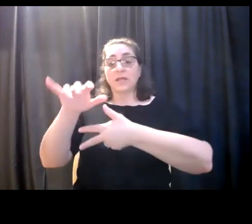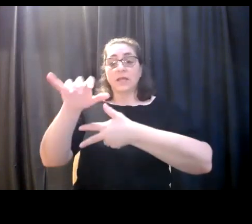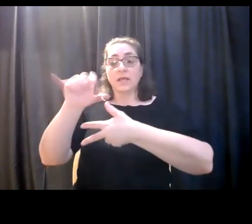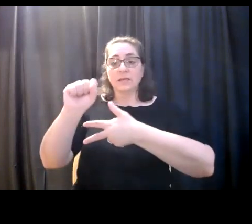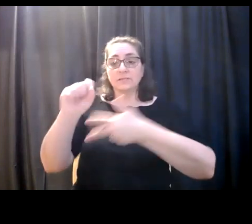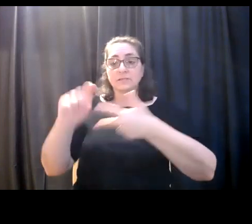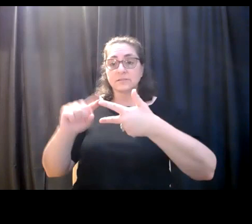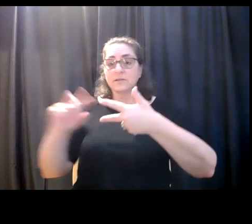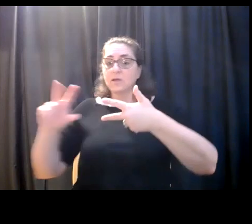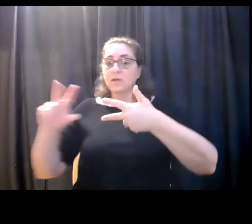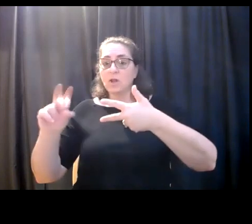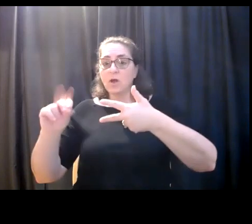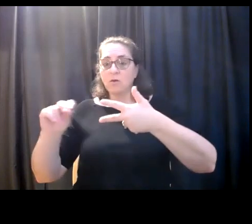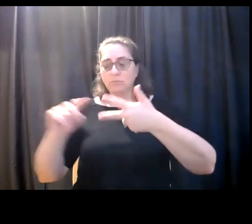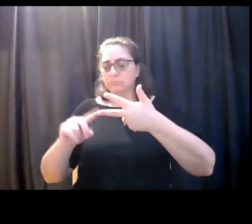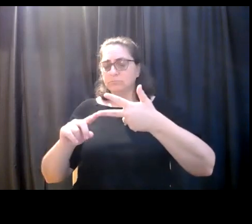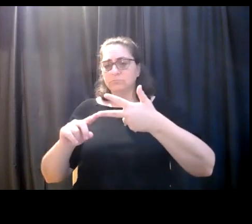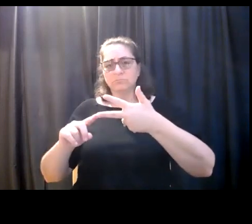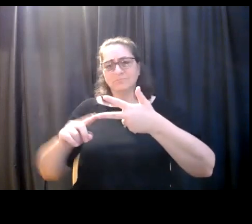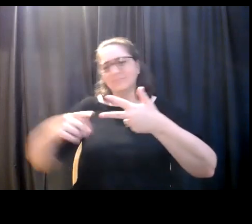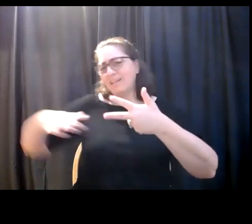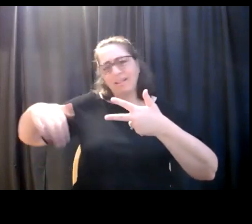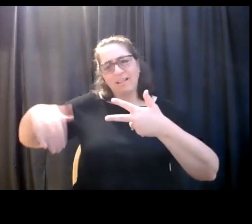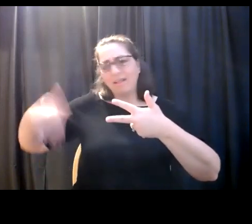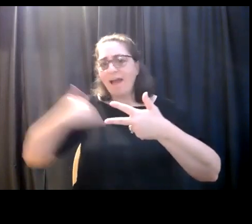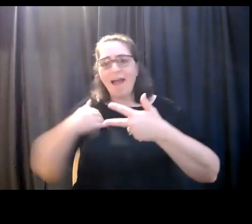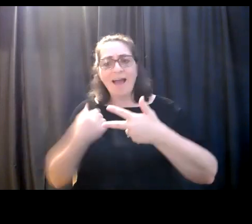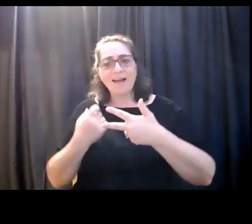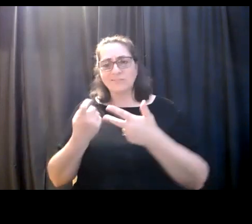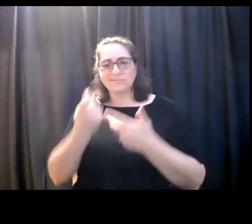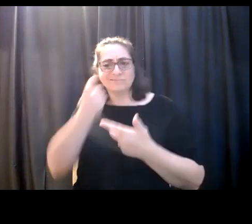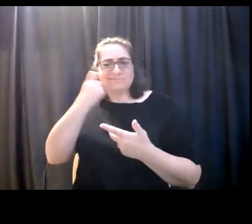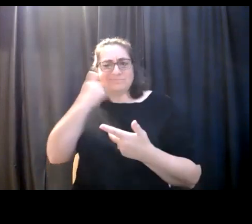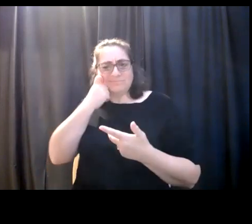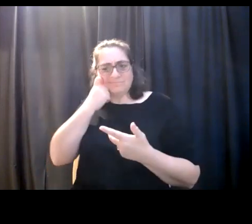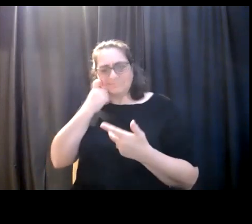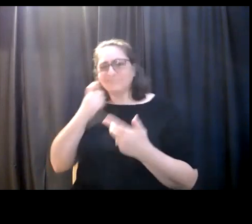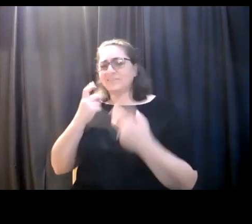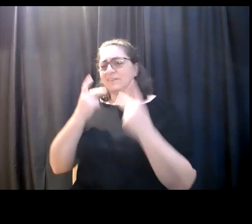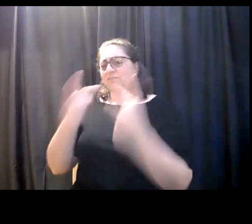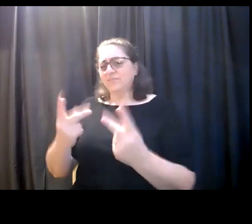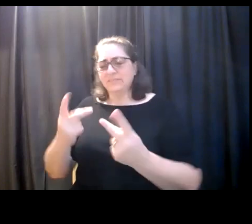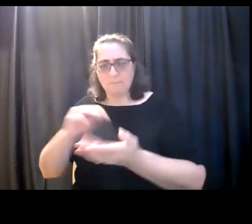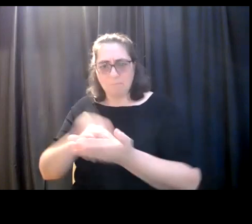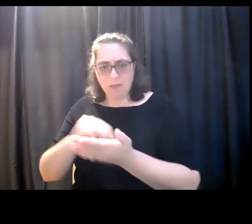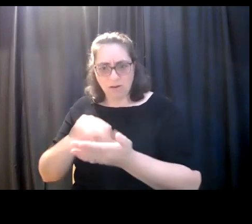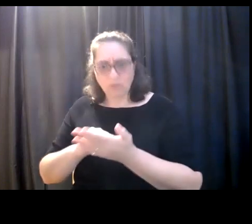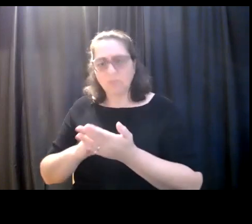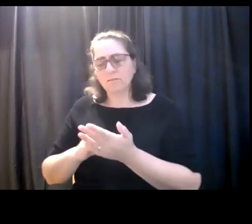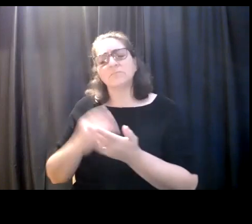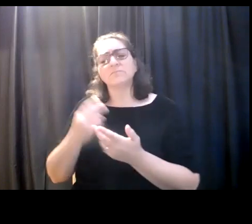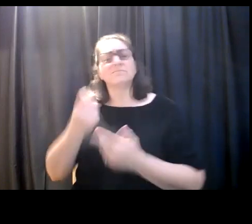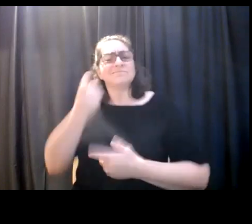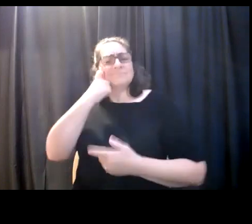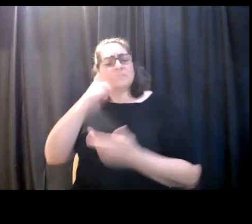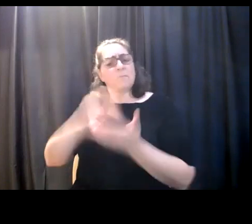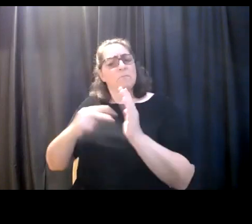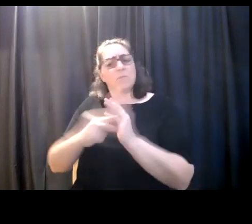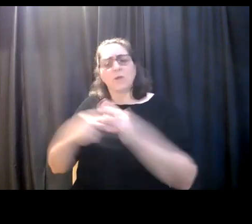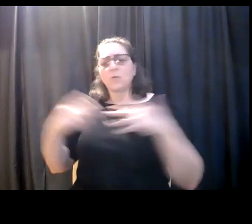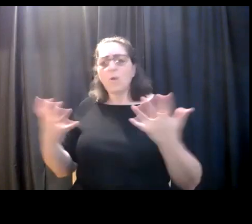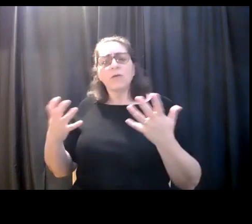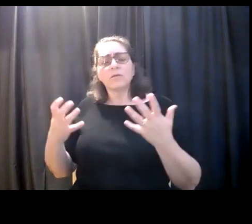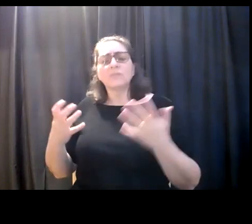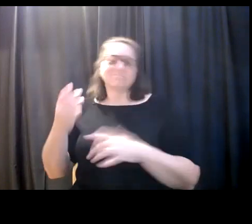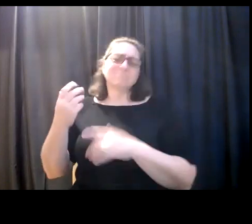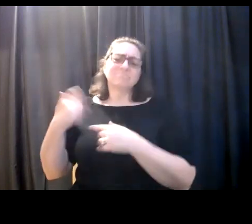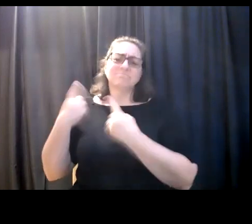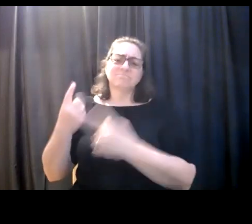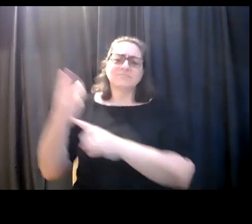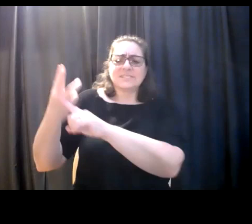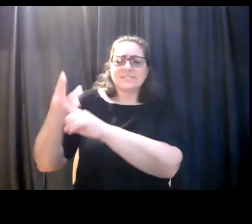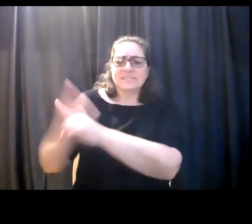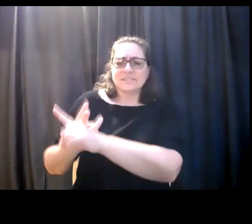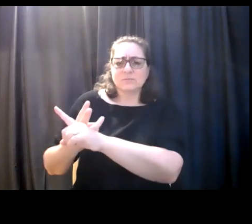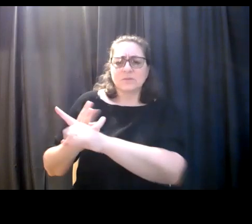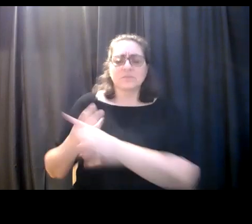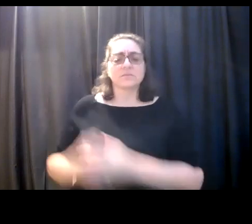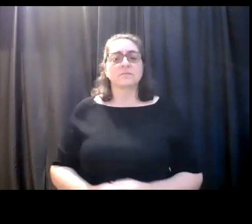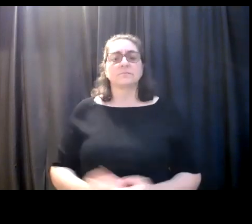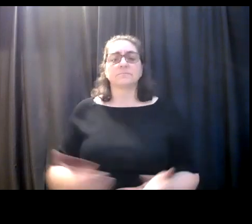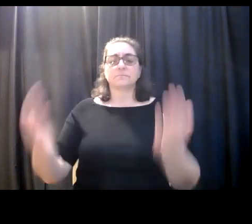improvement. As for accommodations, almost half, no accommodations. Then, there's kind of a spread,